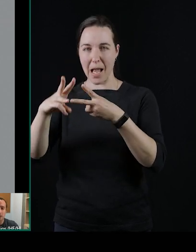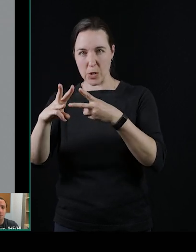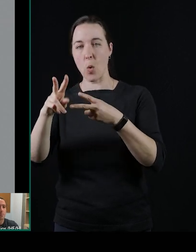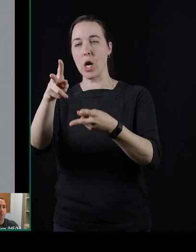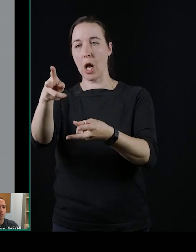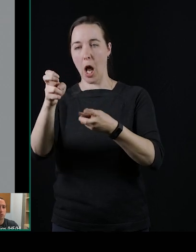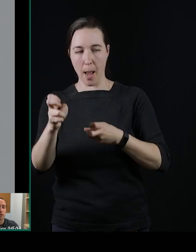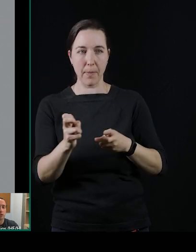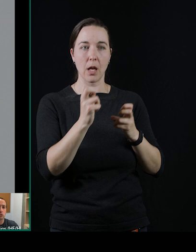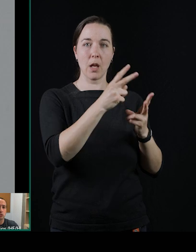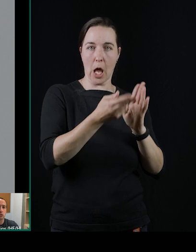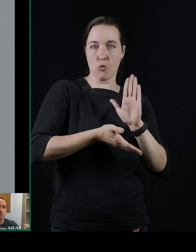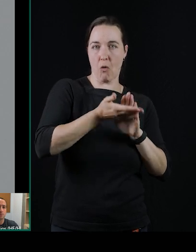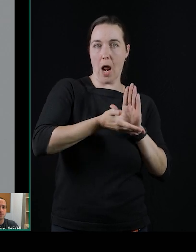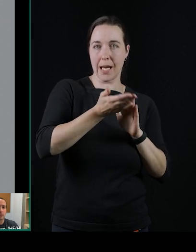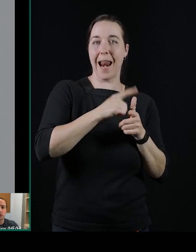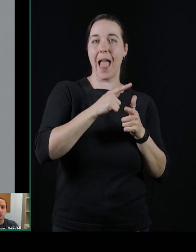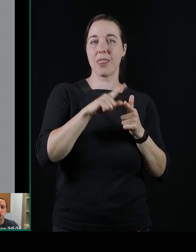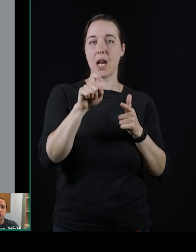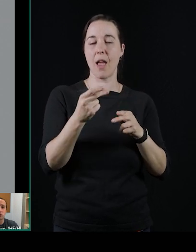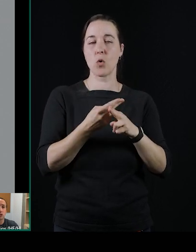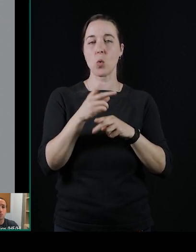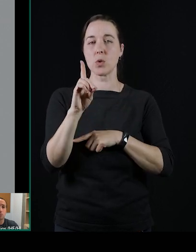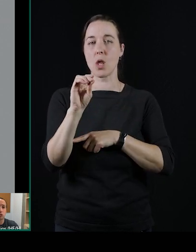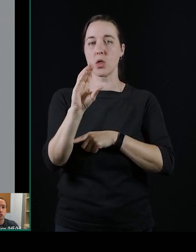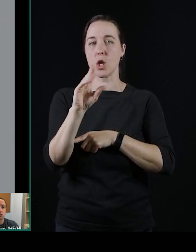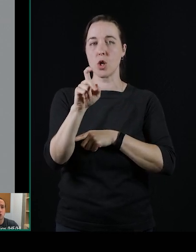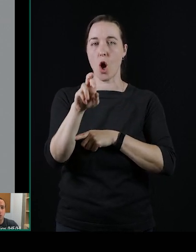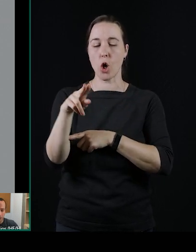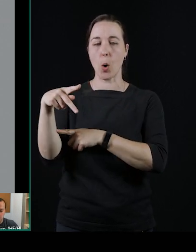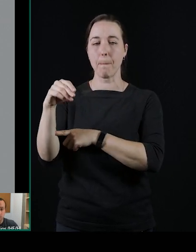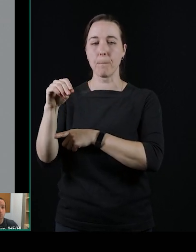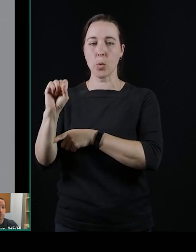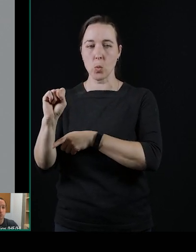And then what we need to do is use the Docker post command